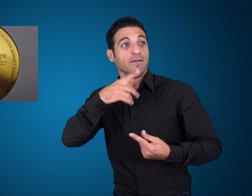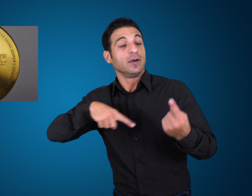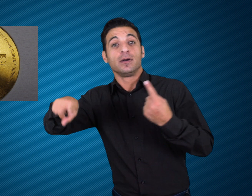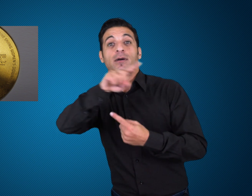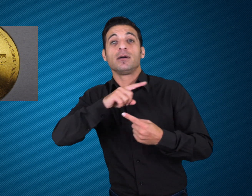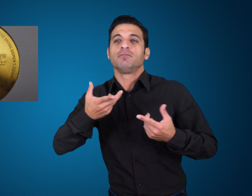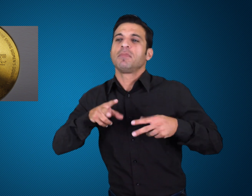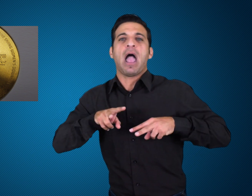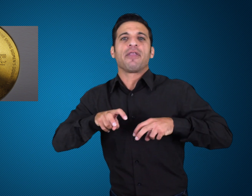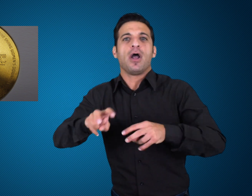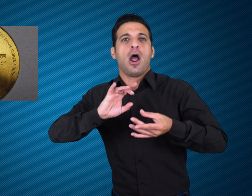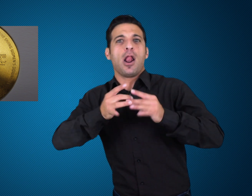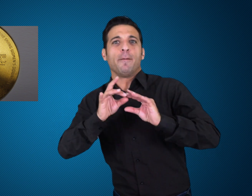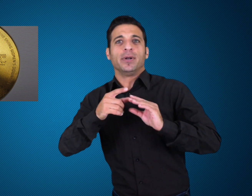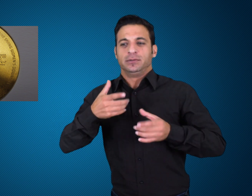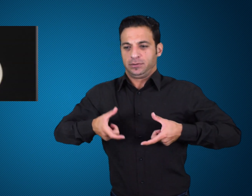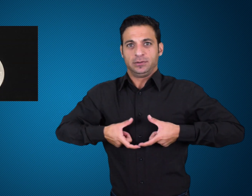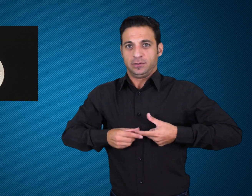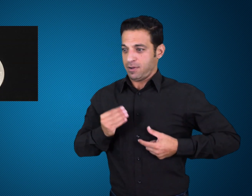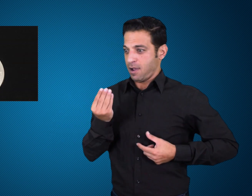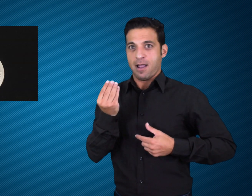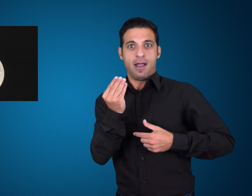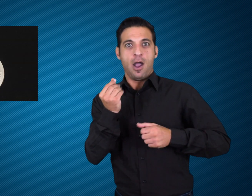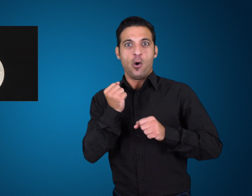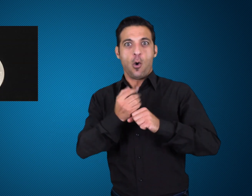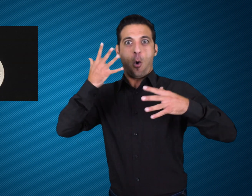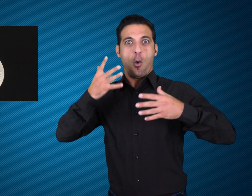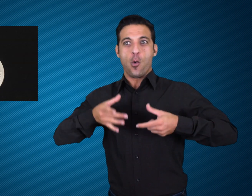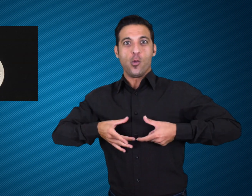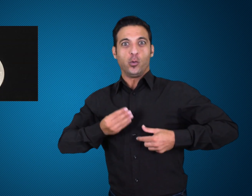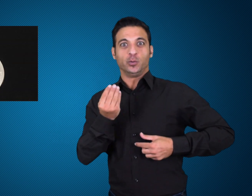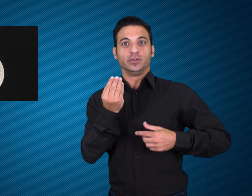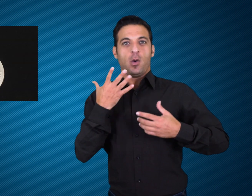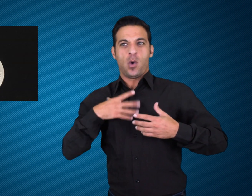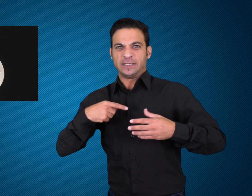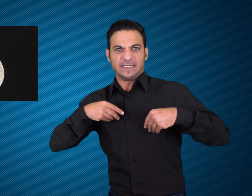tried to sell their gold medals, they